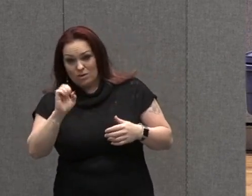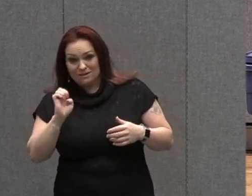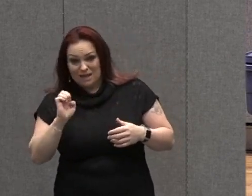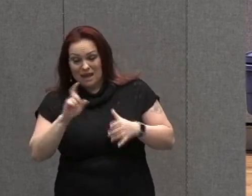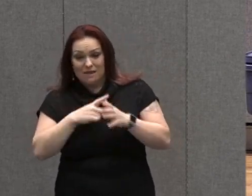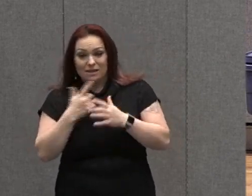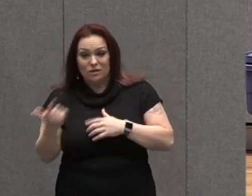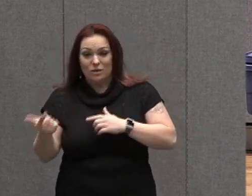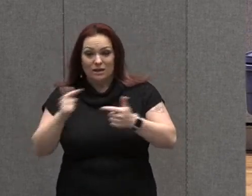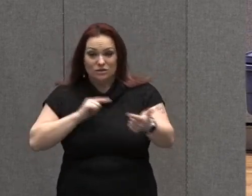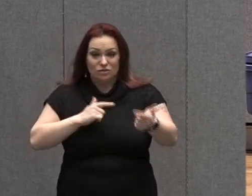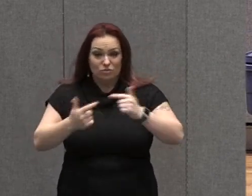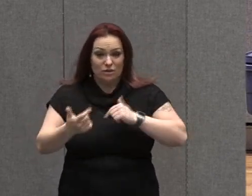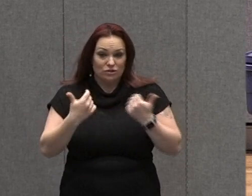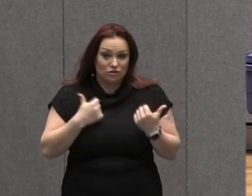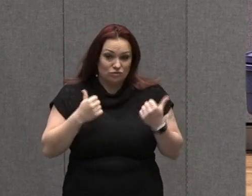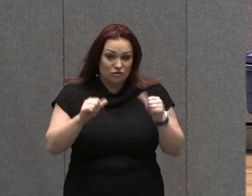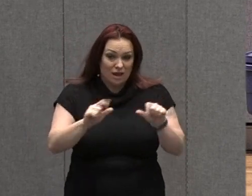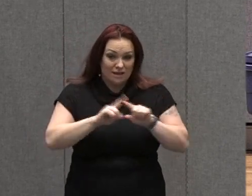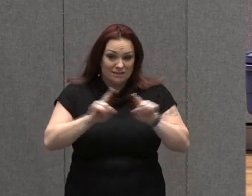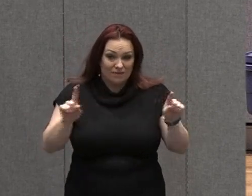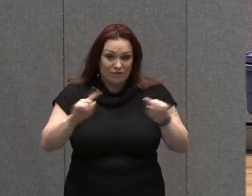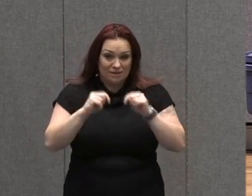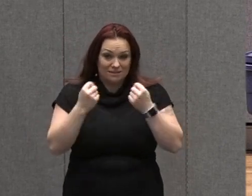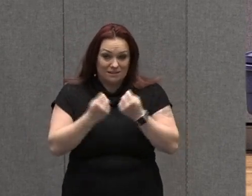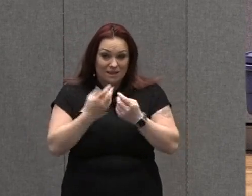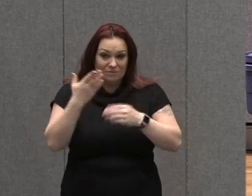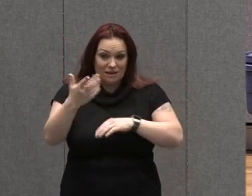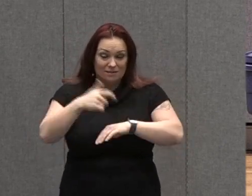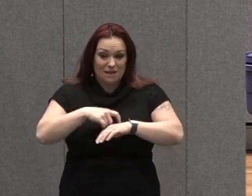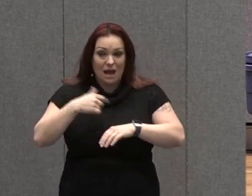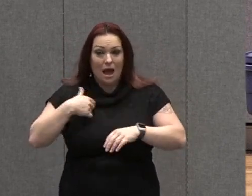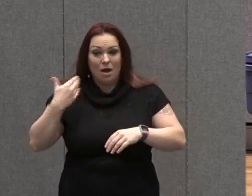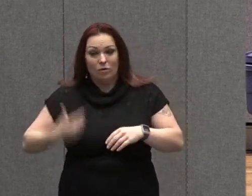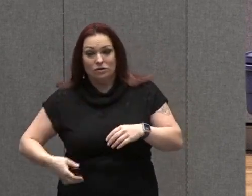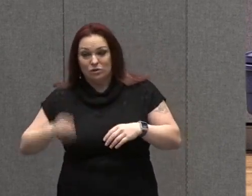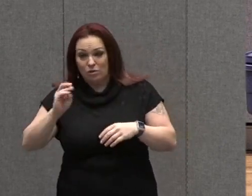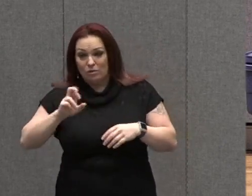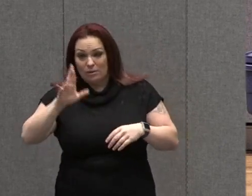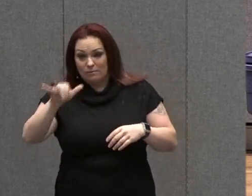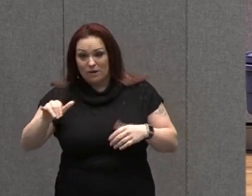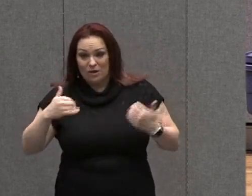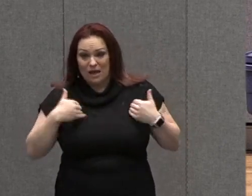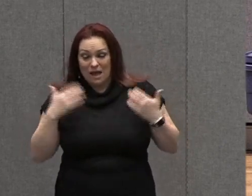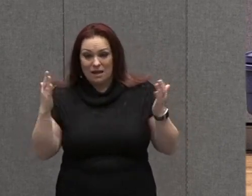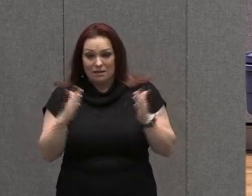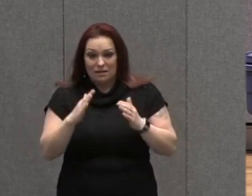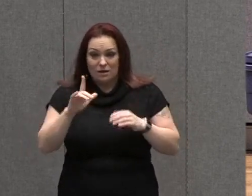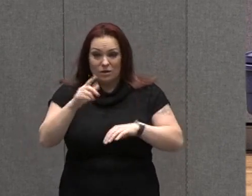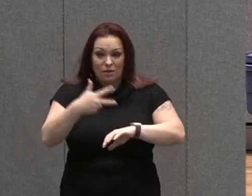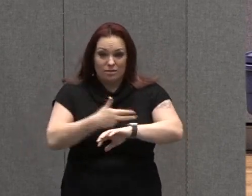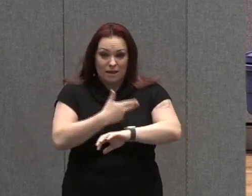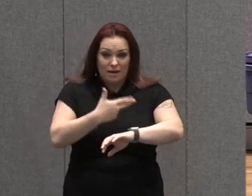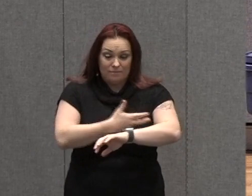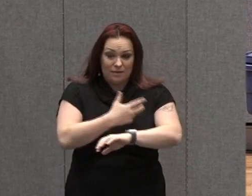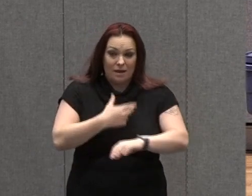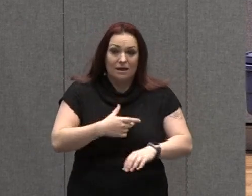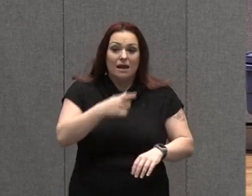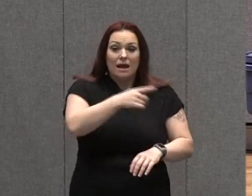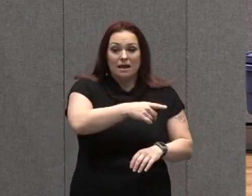You could try a different team next time, okay? So I'm gonna do Mary had a Little Lamb, and Señor Jose's going to do Pease Porridge Hot.